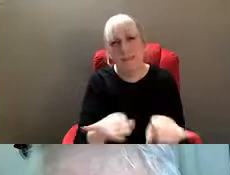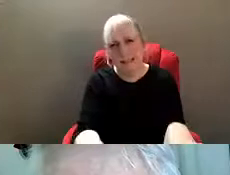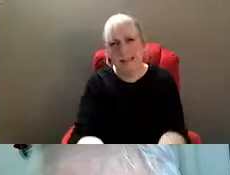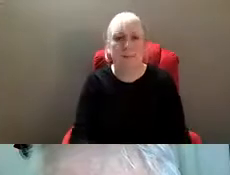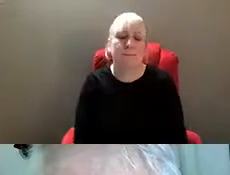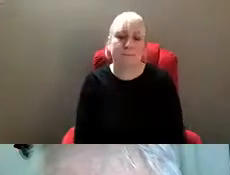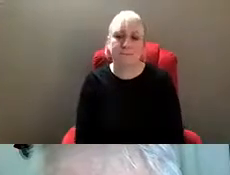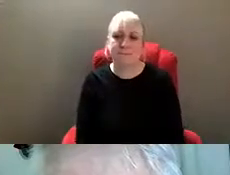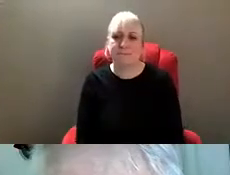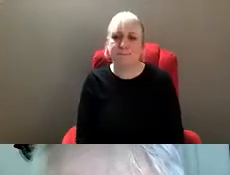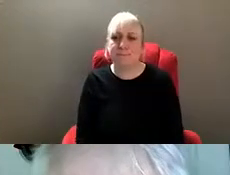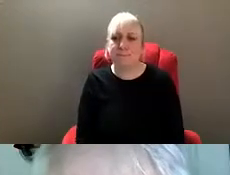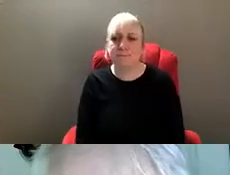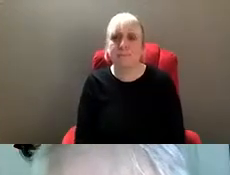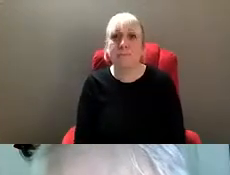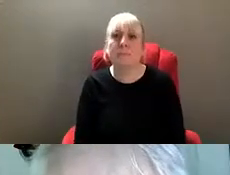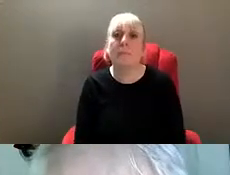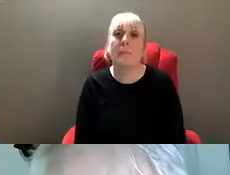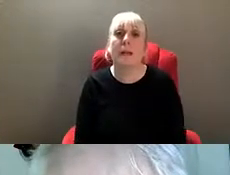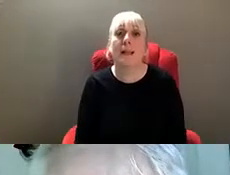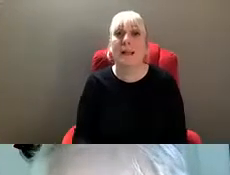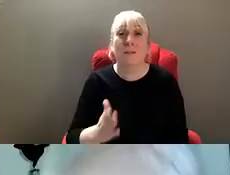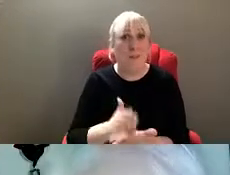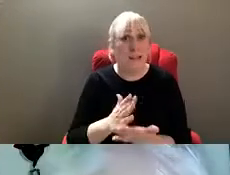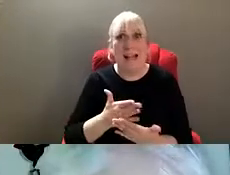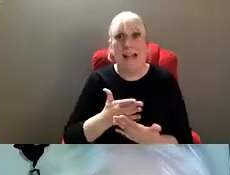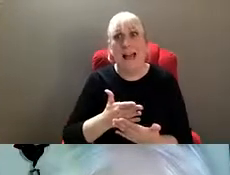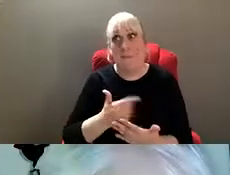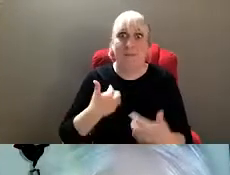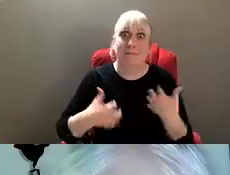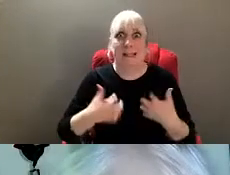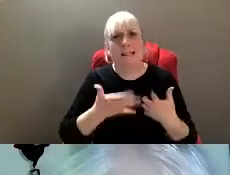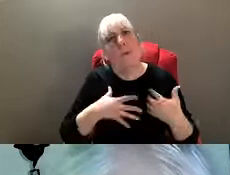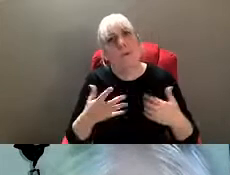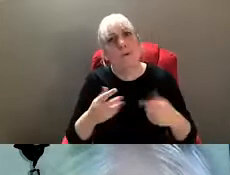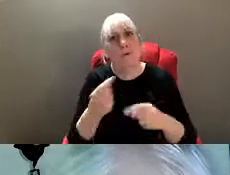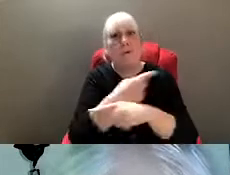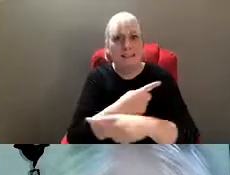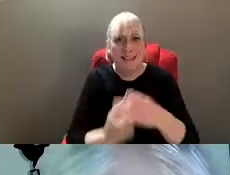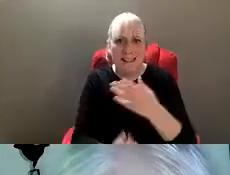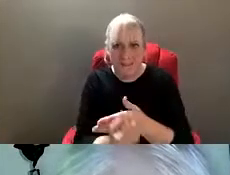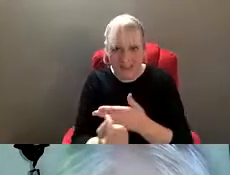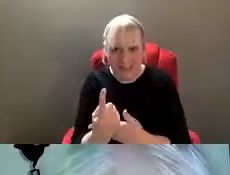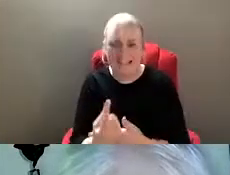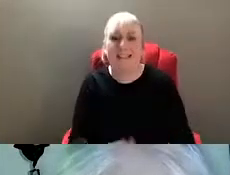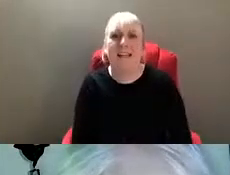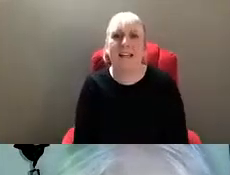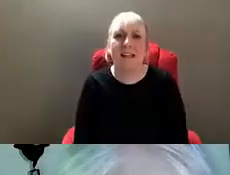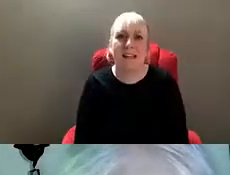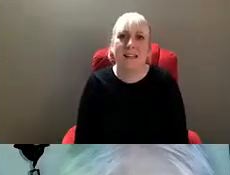um i didn't want to miss it so uh yeah so i'm just going to try and see if i'm being coherent and